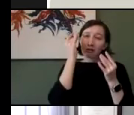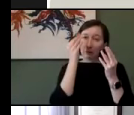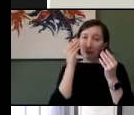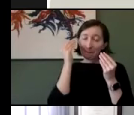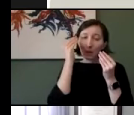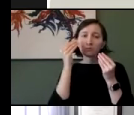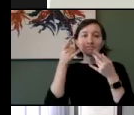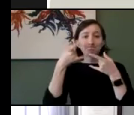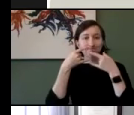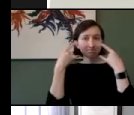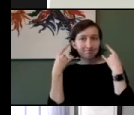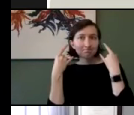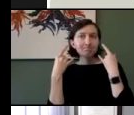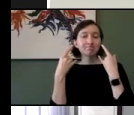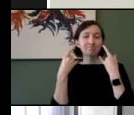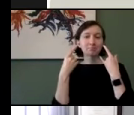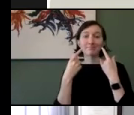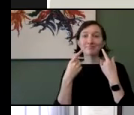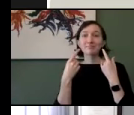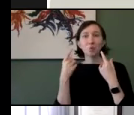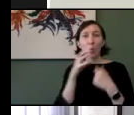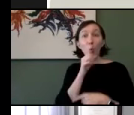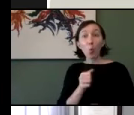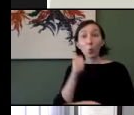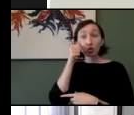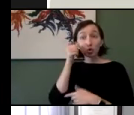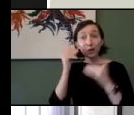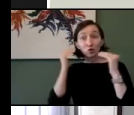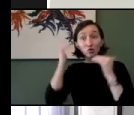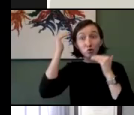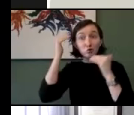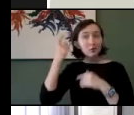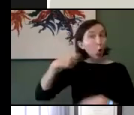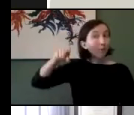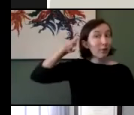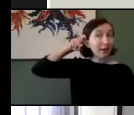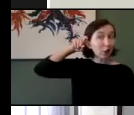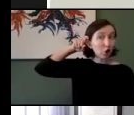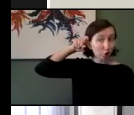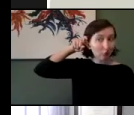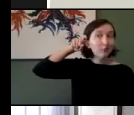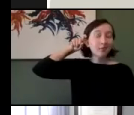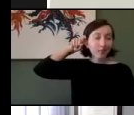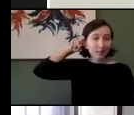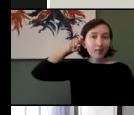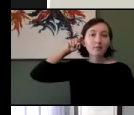there was a survey of older adults with over-the-ear hearing aids identified several difficulties